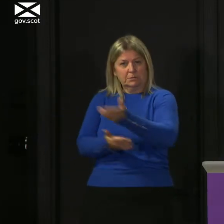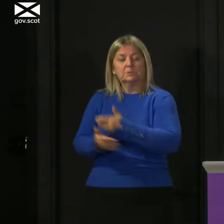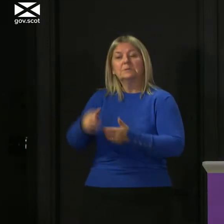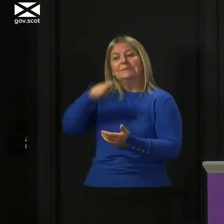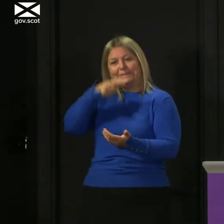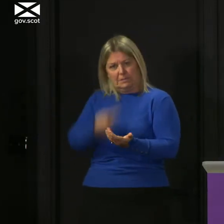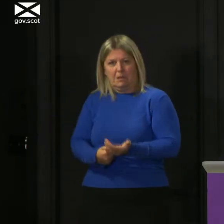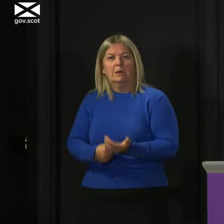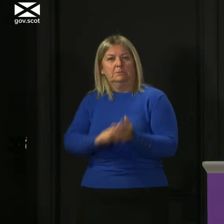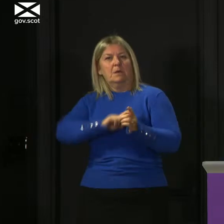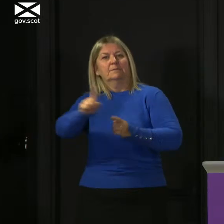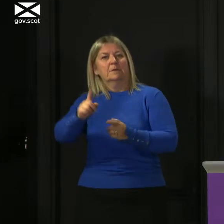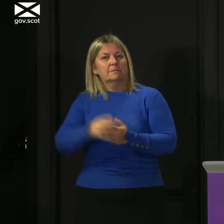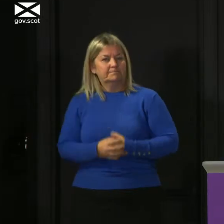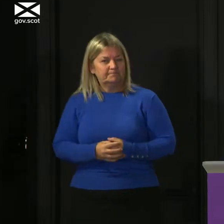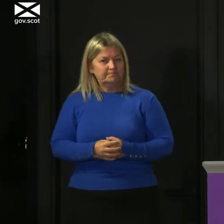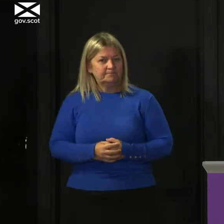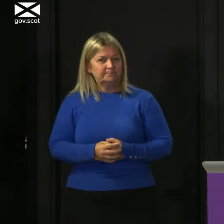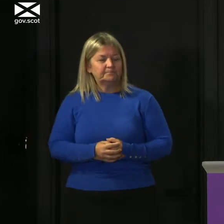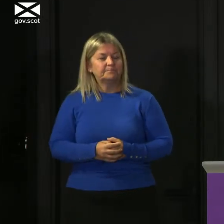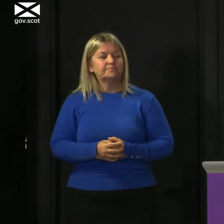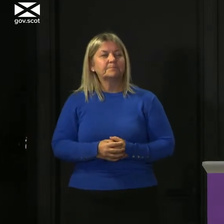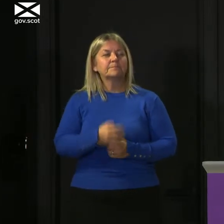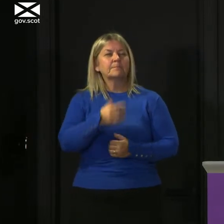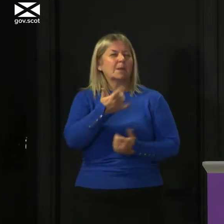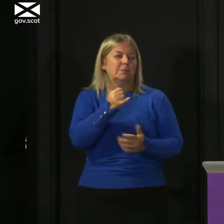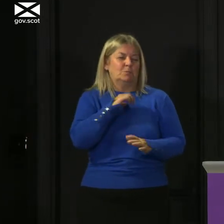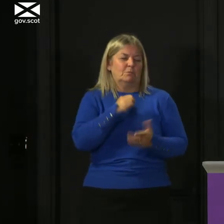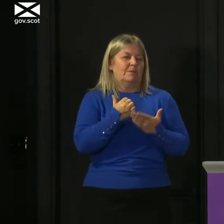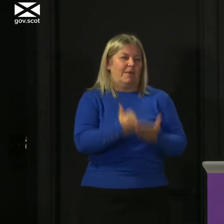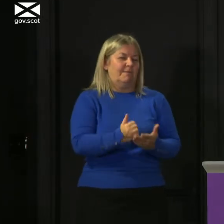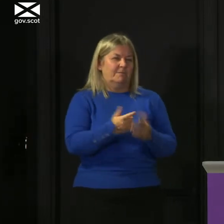question about notice, I know this isn't a very helpful answer but it s the best one I can give.